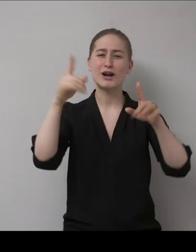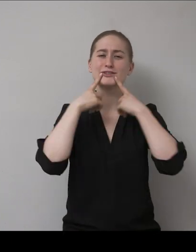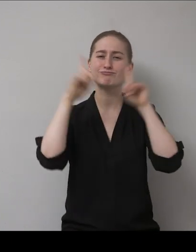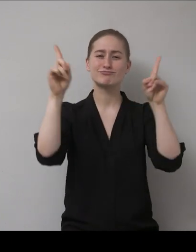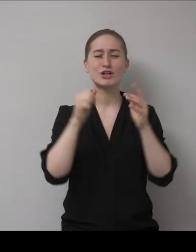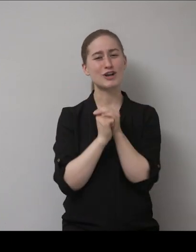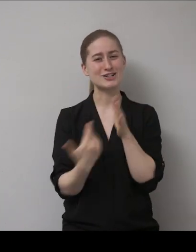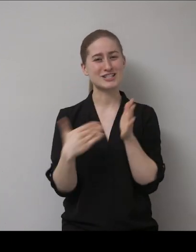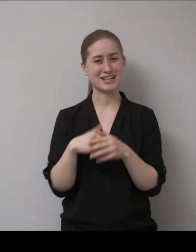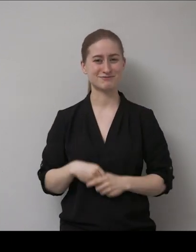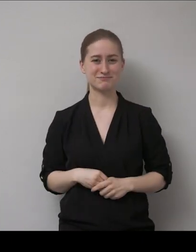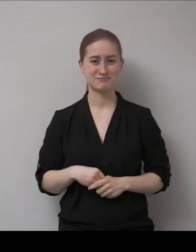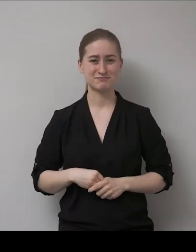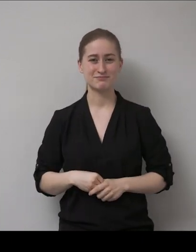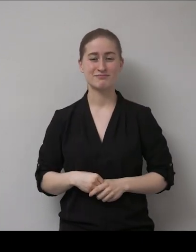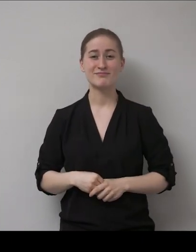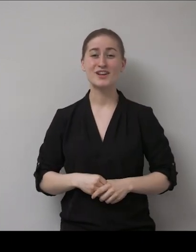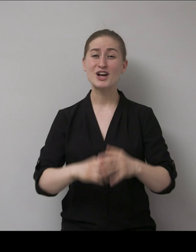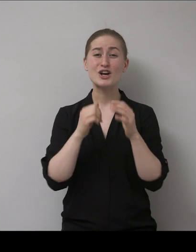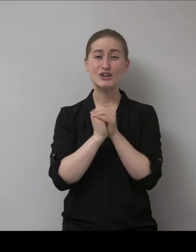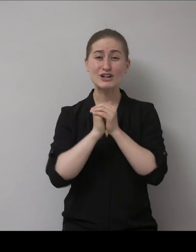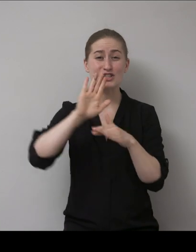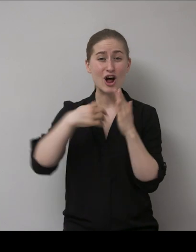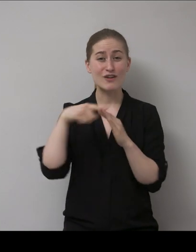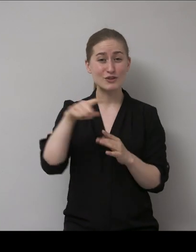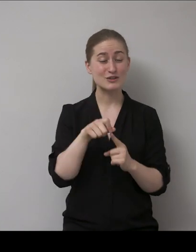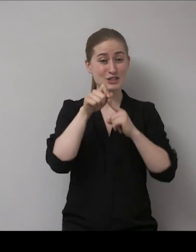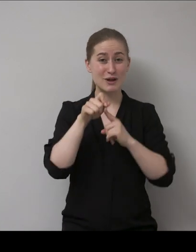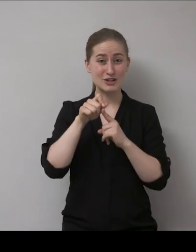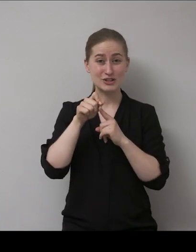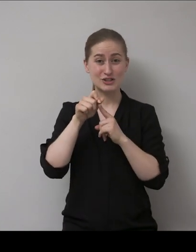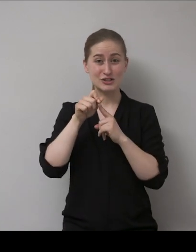Hardy to all of you, and special congrats to you, Arunima Banerjee,